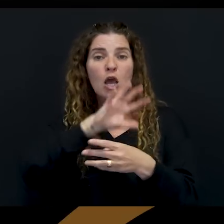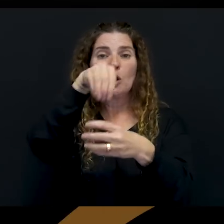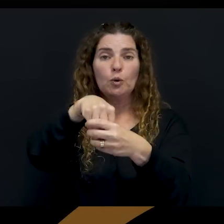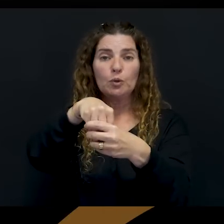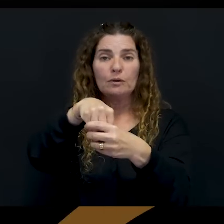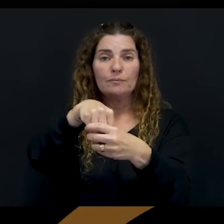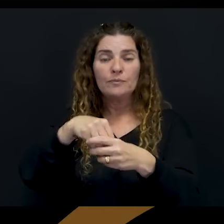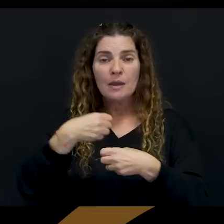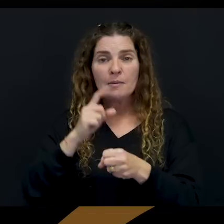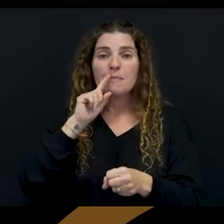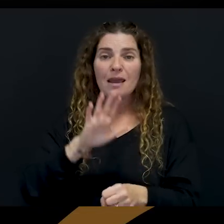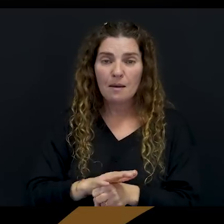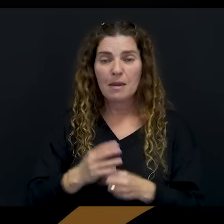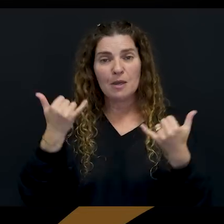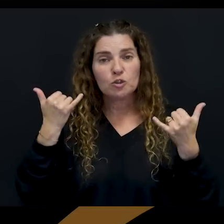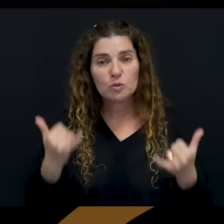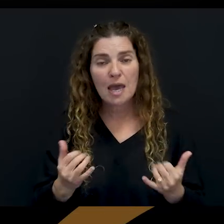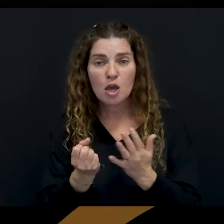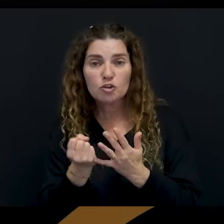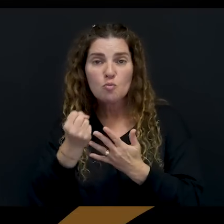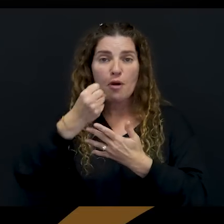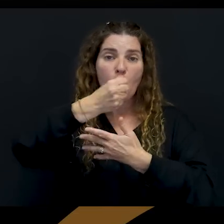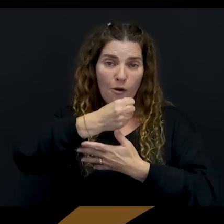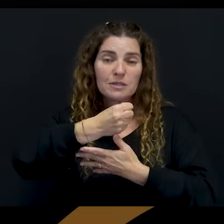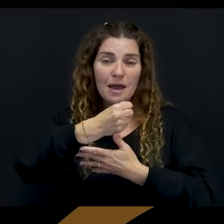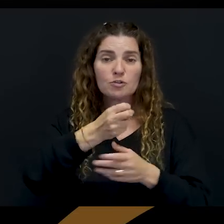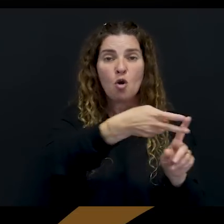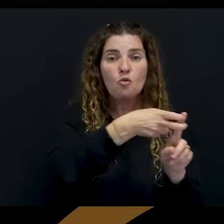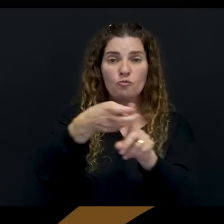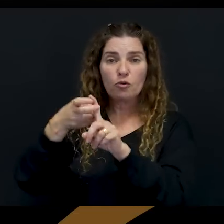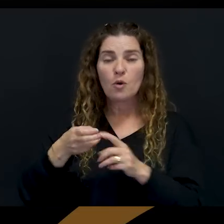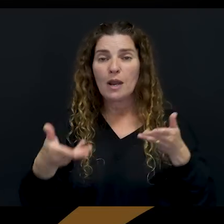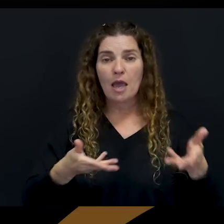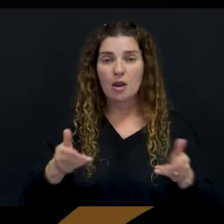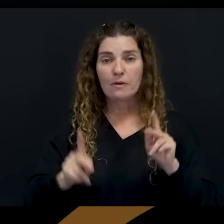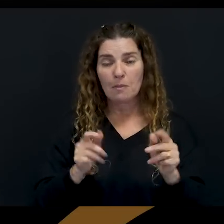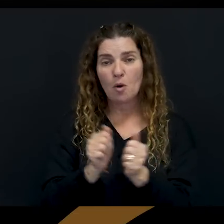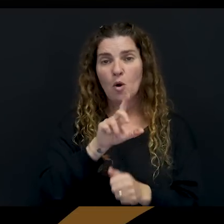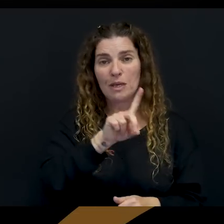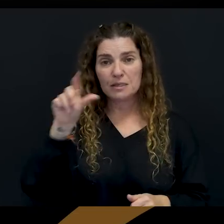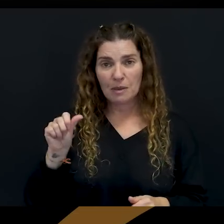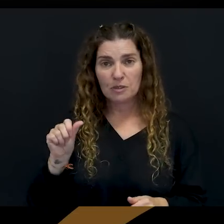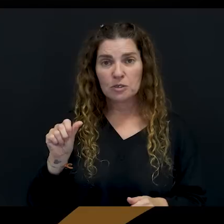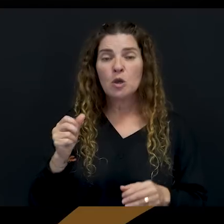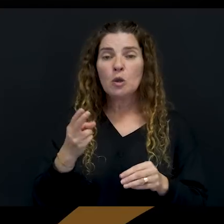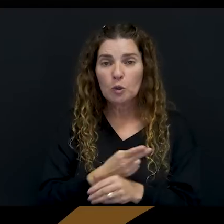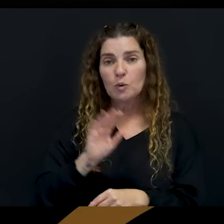recruiting and hiring people with disabilities. Use their experiences and their knowledge to help you improve your workplaces.